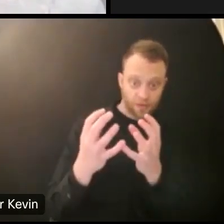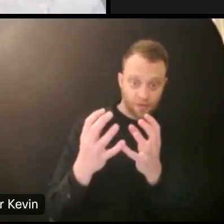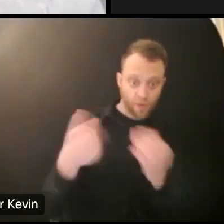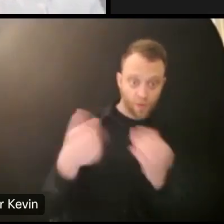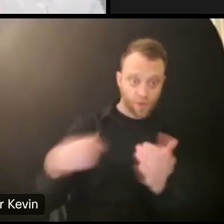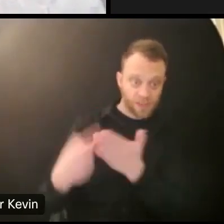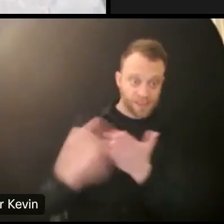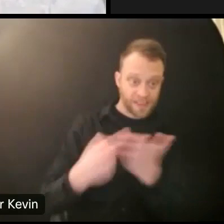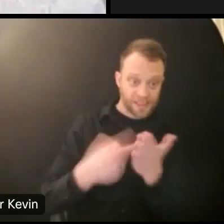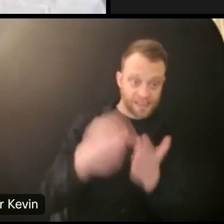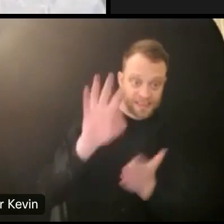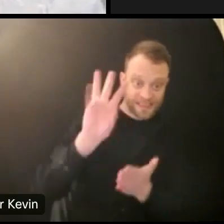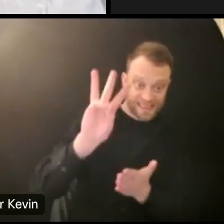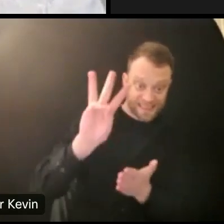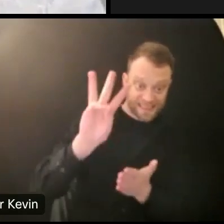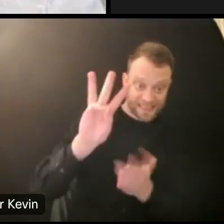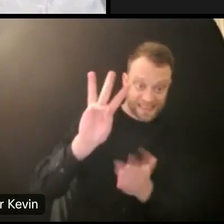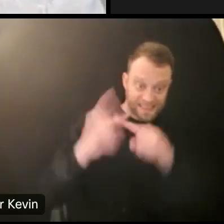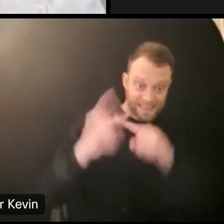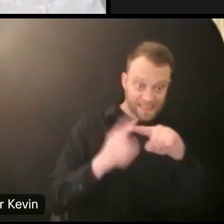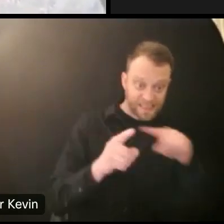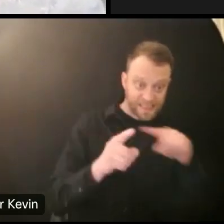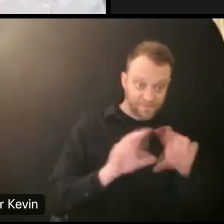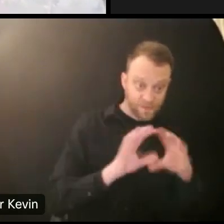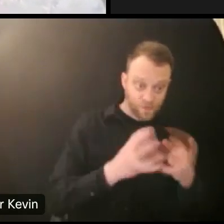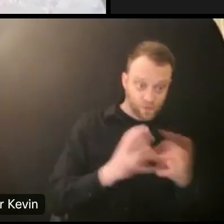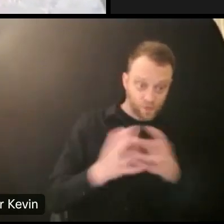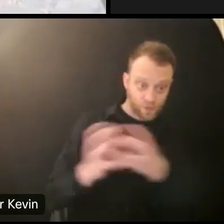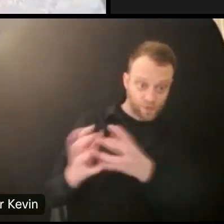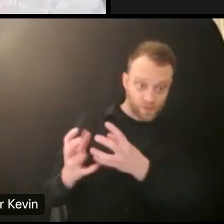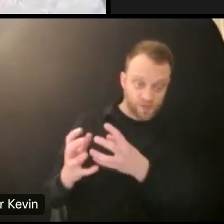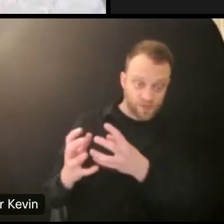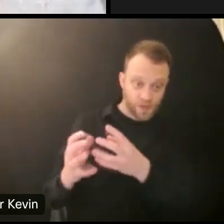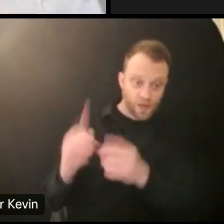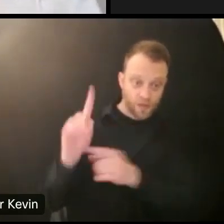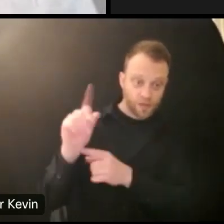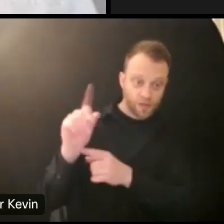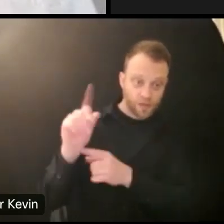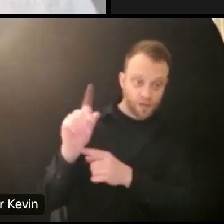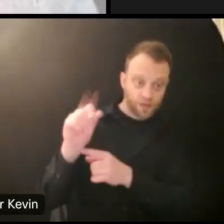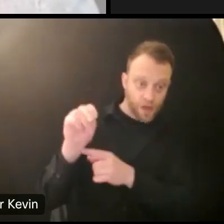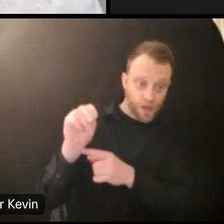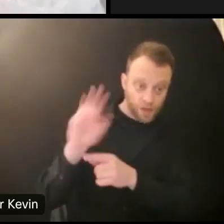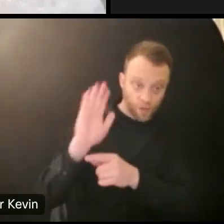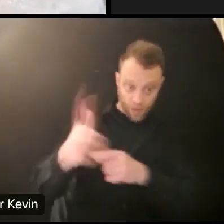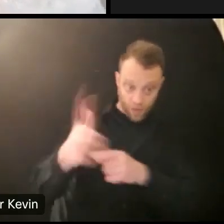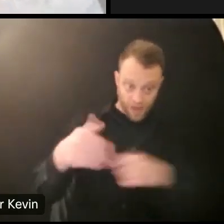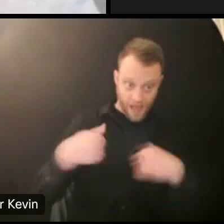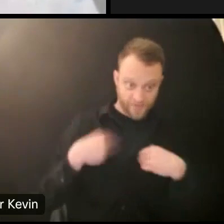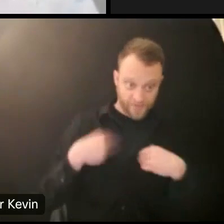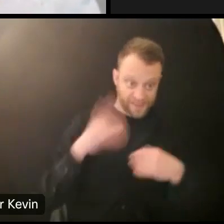Commissions, awon Dickerson will have before her six reports, six applications for Security fund,